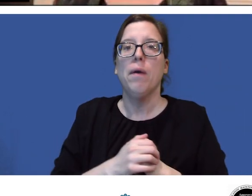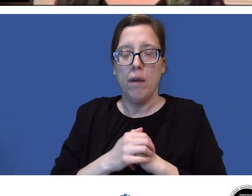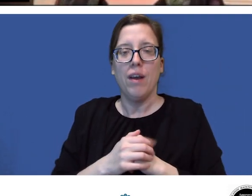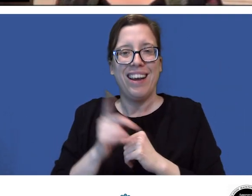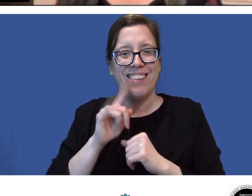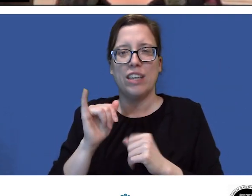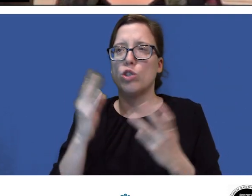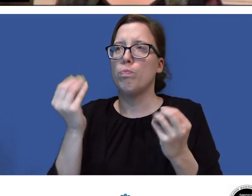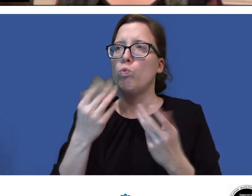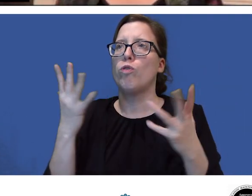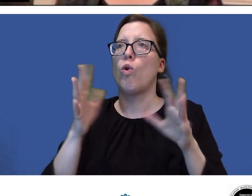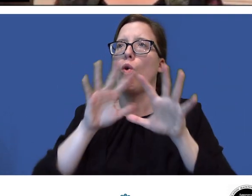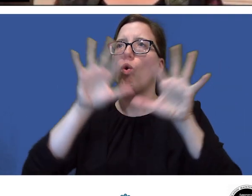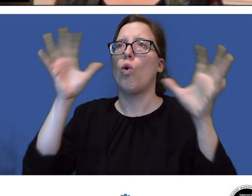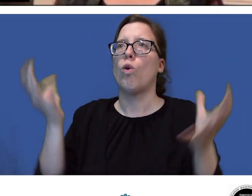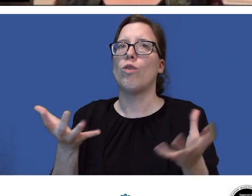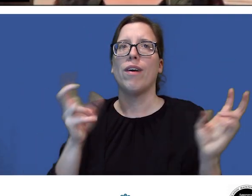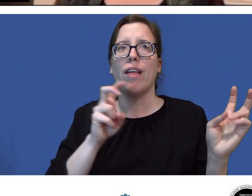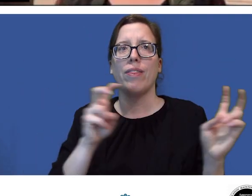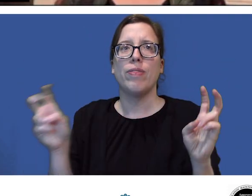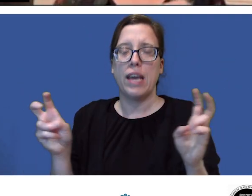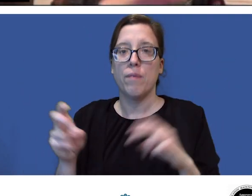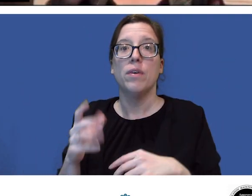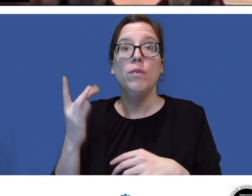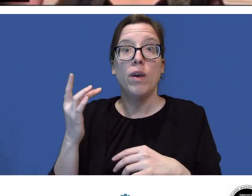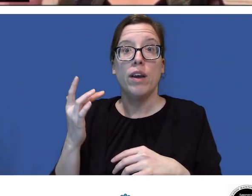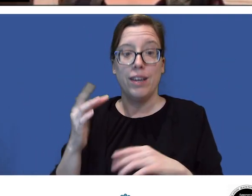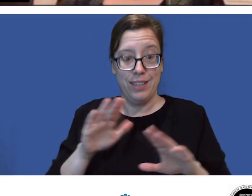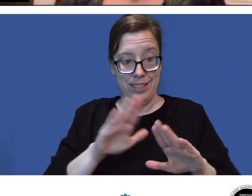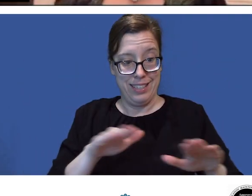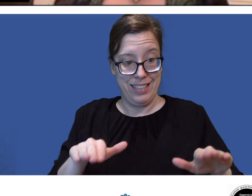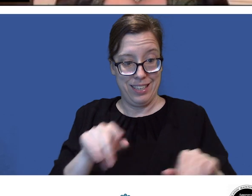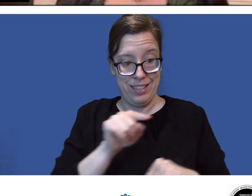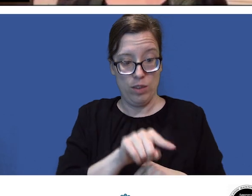And I think that's just such a beautiful overarching theme.